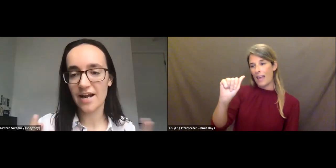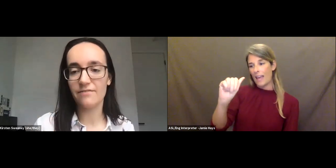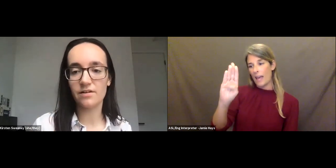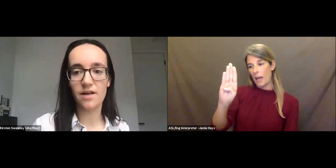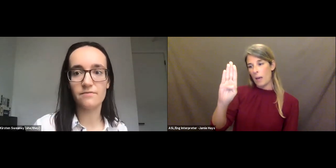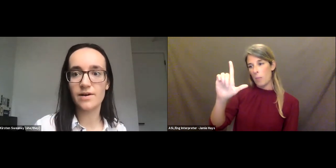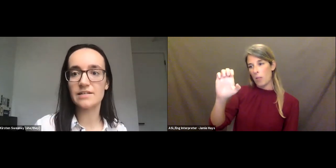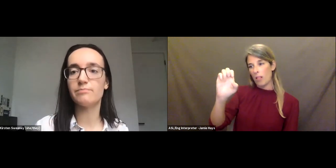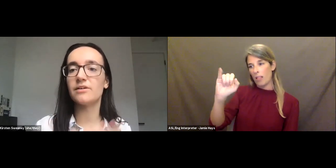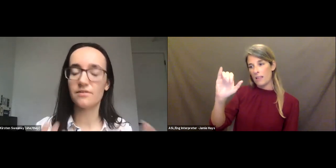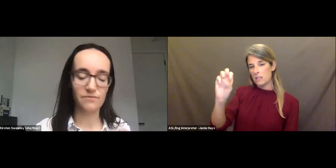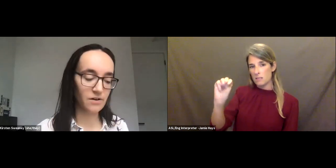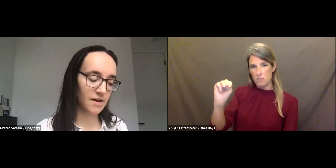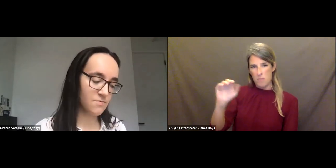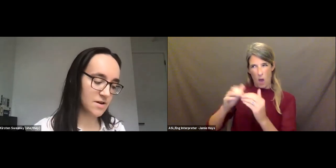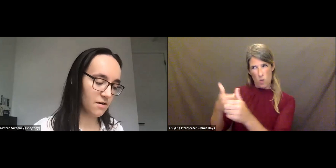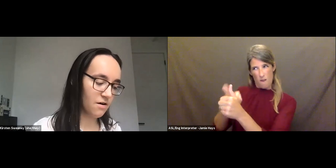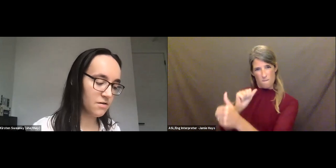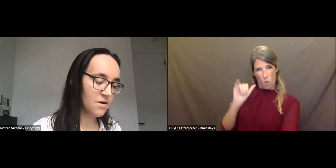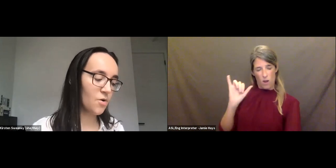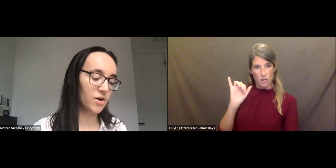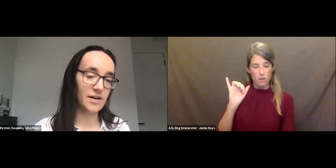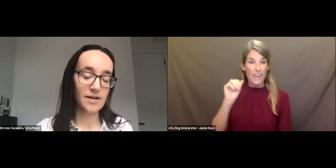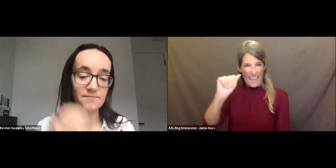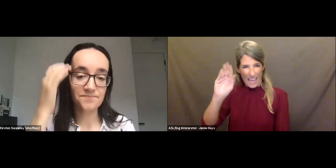that have in a lot of ways built the field that we are all working in.